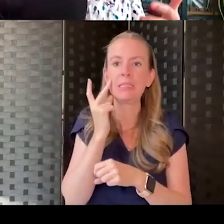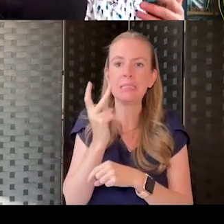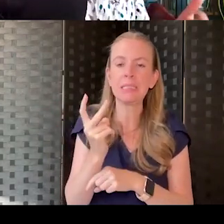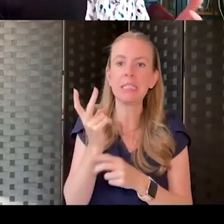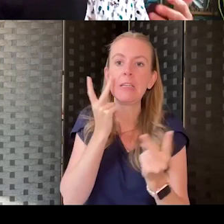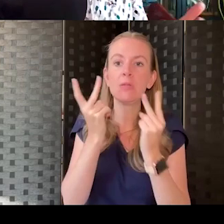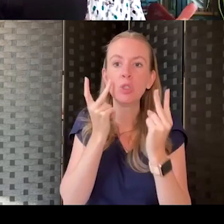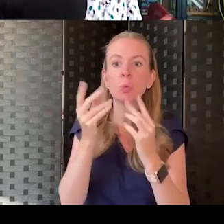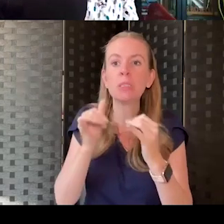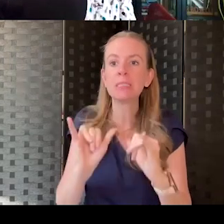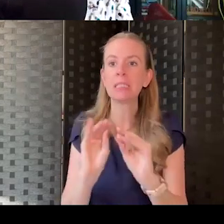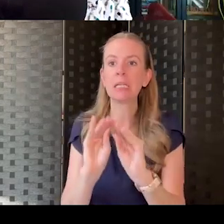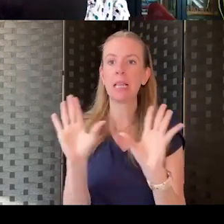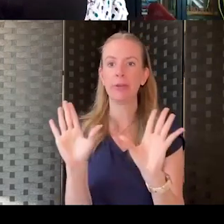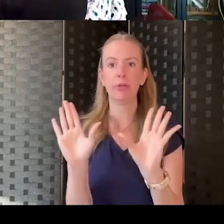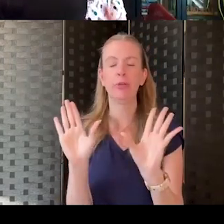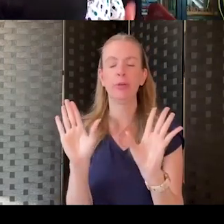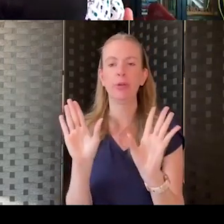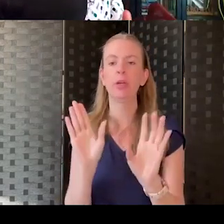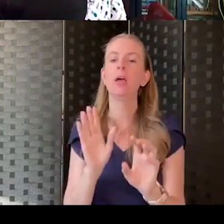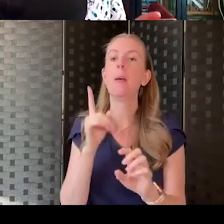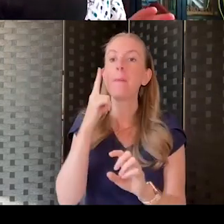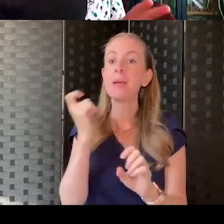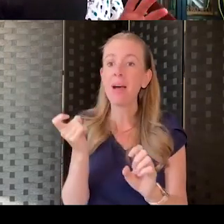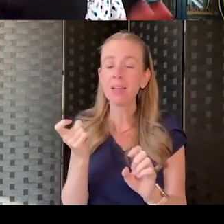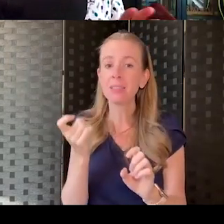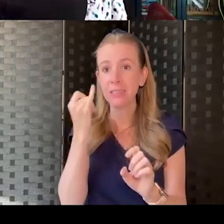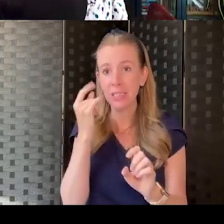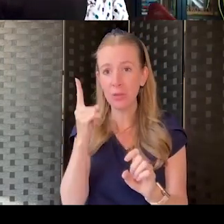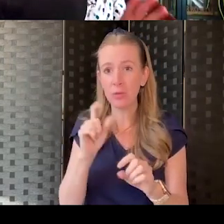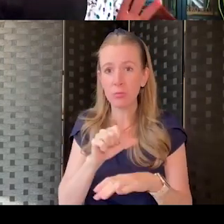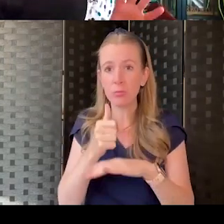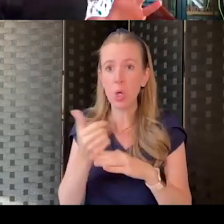they are still clear and distinct. Because after all, if you are building a new pattern,